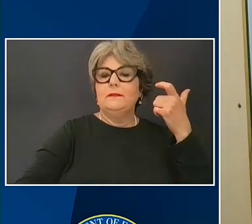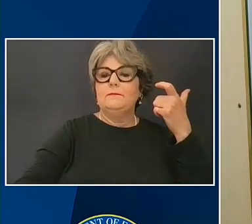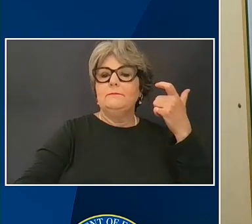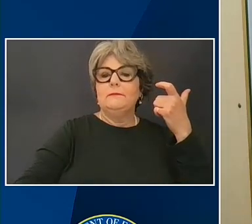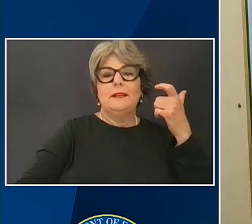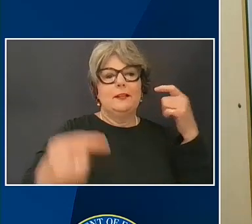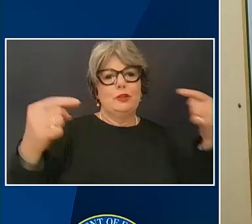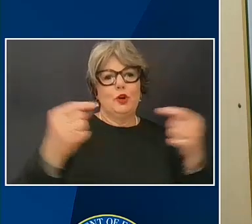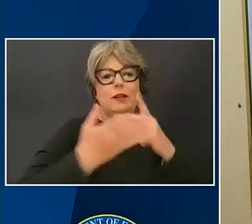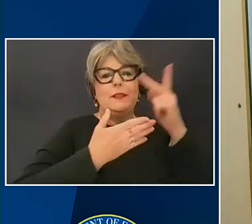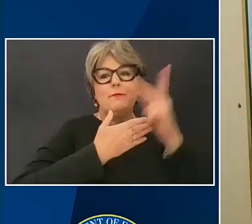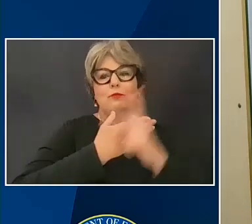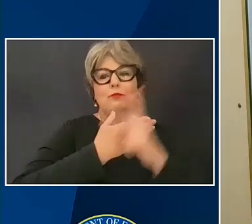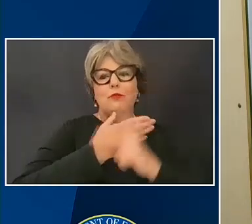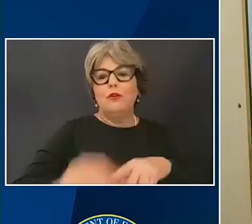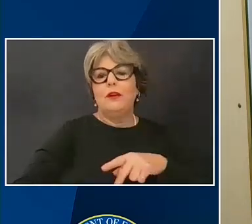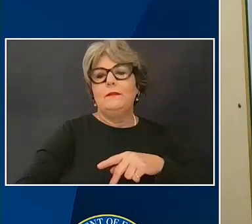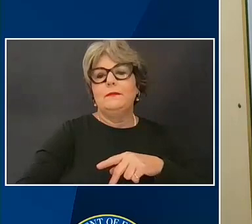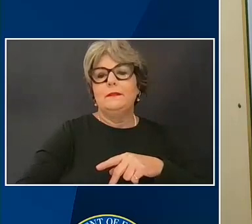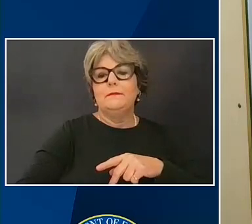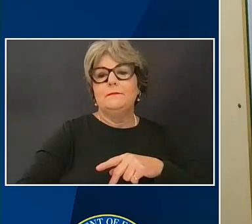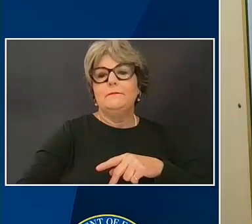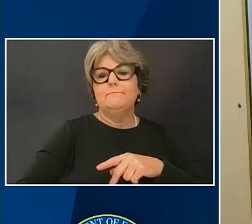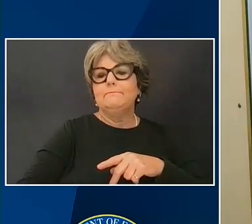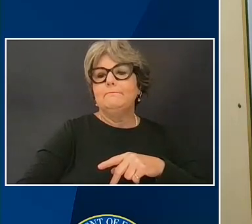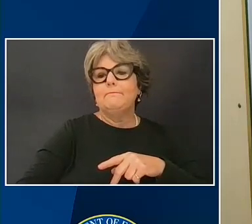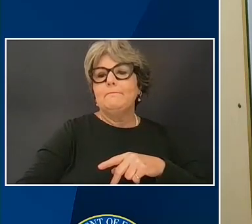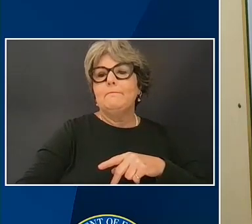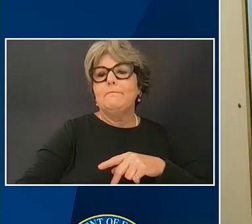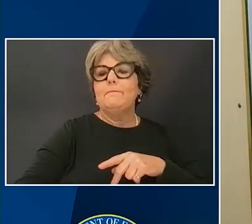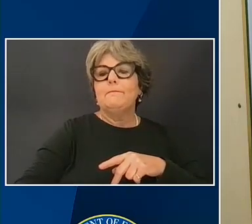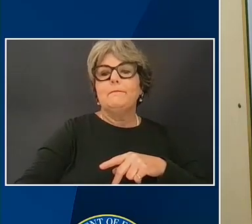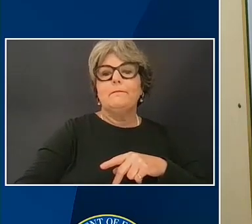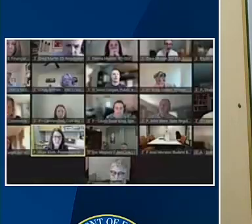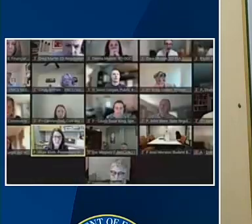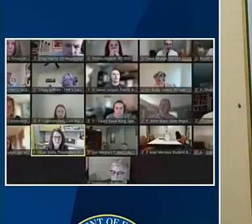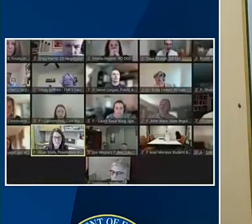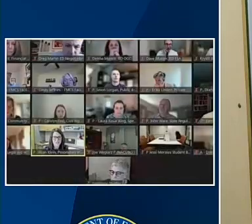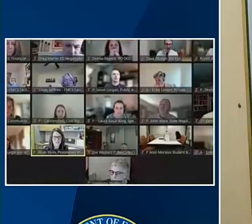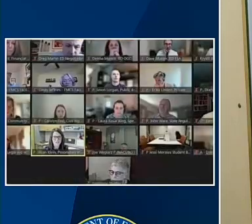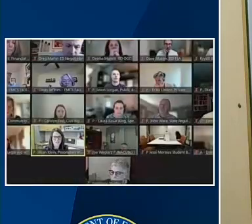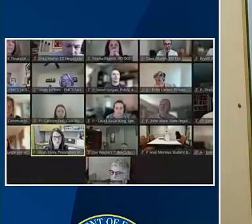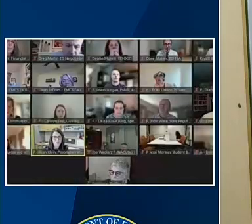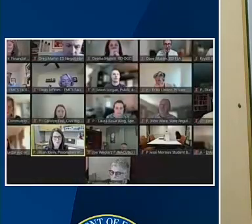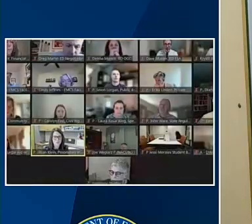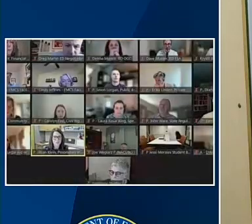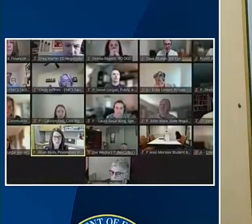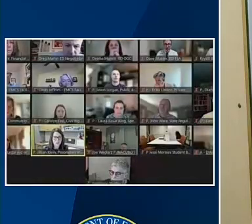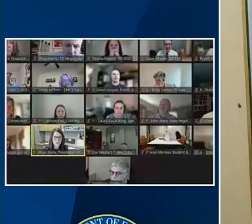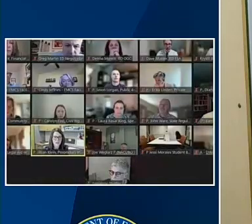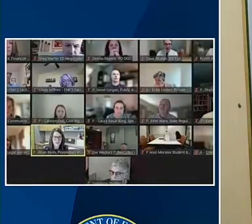approved for direct assessment. You guys signed off on every element of the way that we get aid to students in those programs, including how we handle